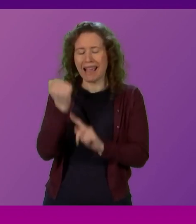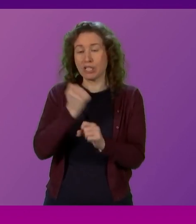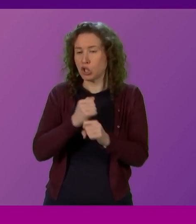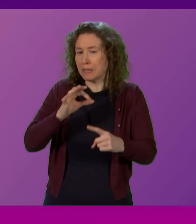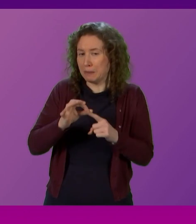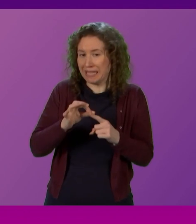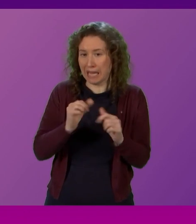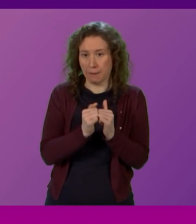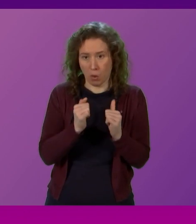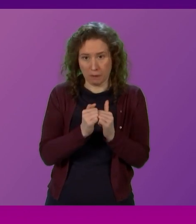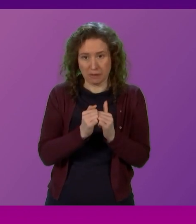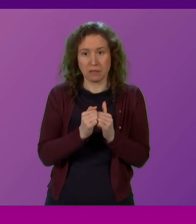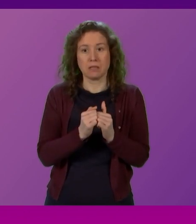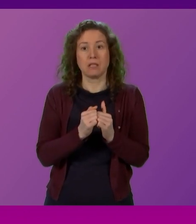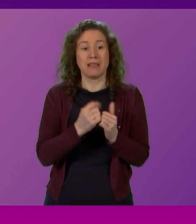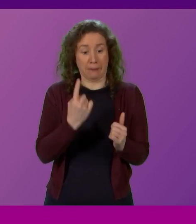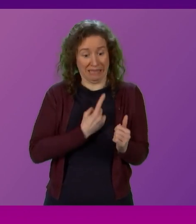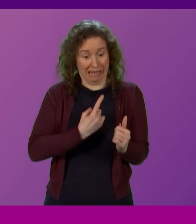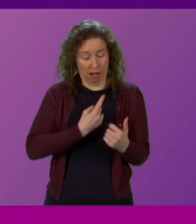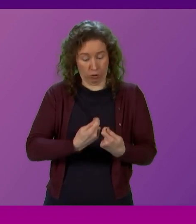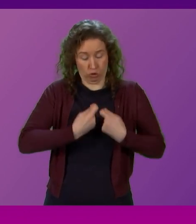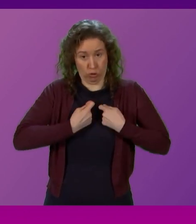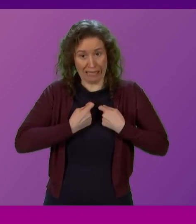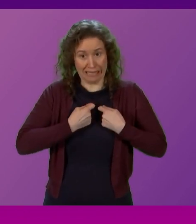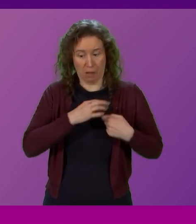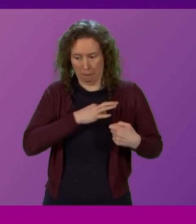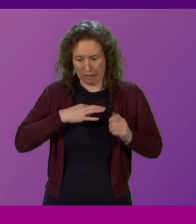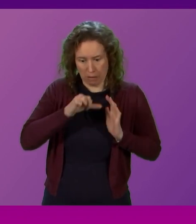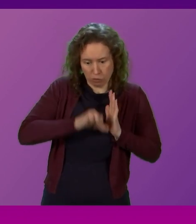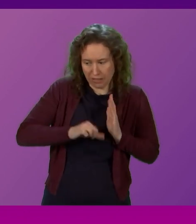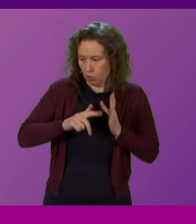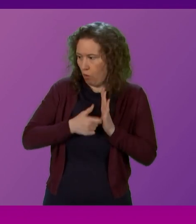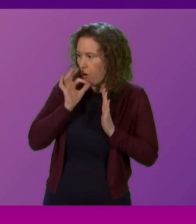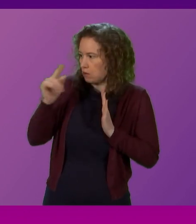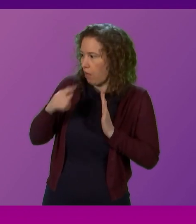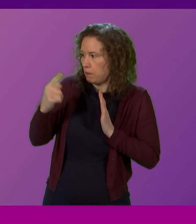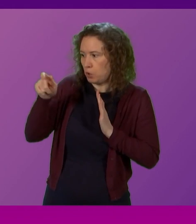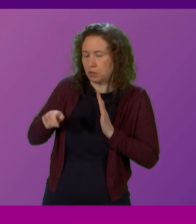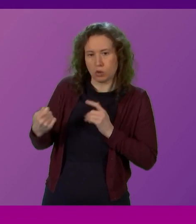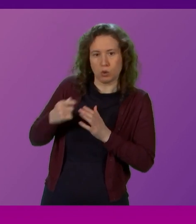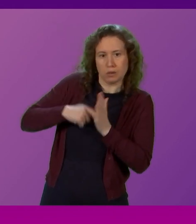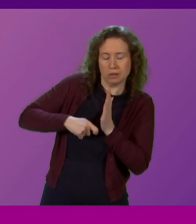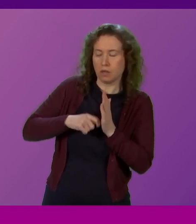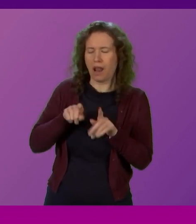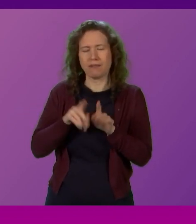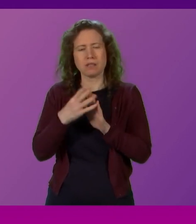carried out a medical procedure on themselves or got somebody else to do it. Maria is 22 years old.